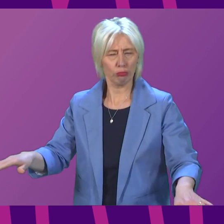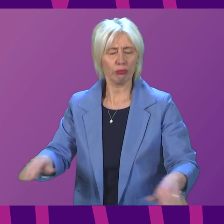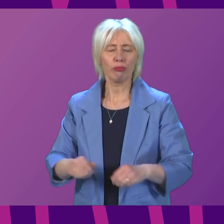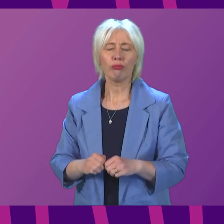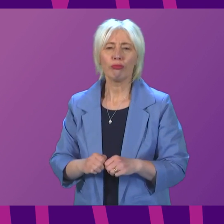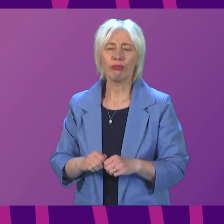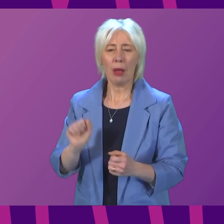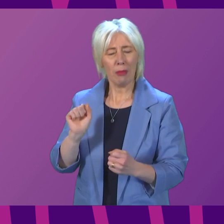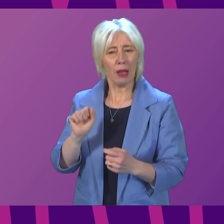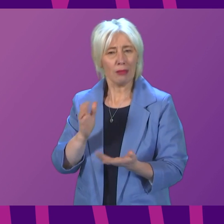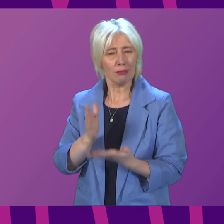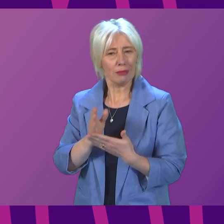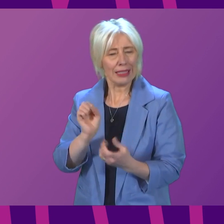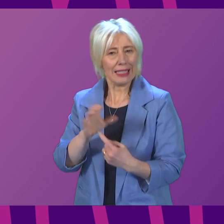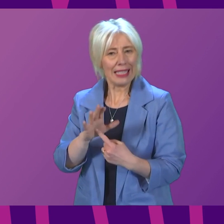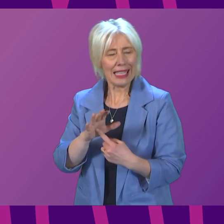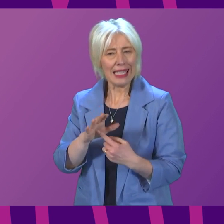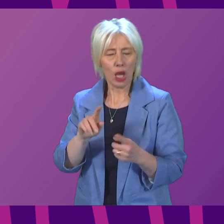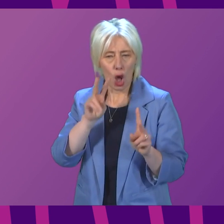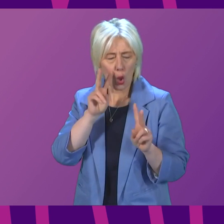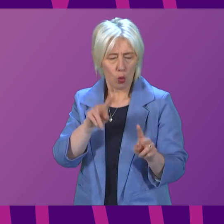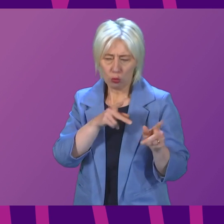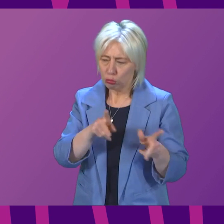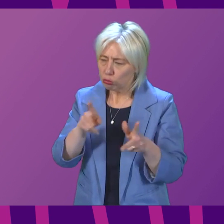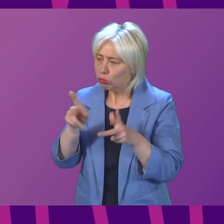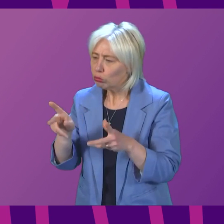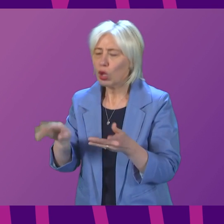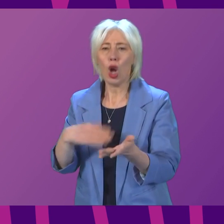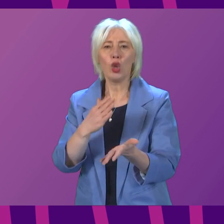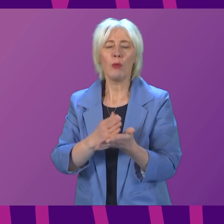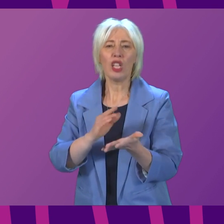The key point is that it is partly about taking measures to ensure that the natural flow of